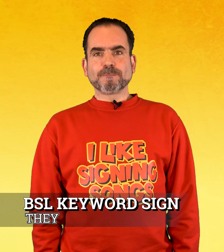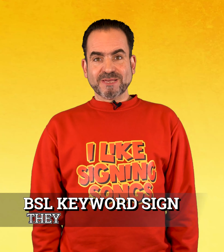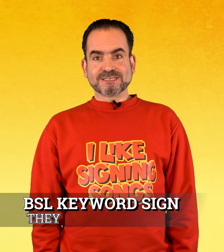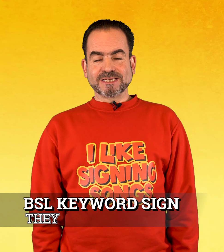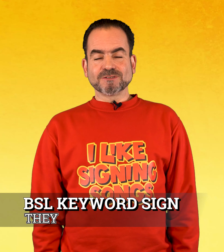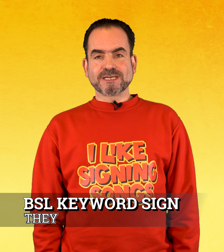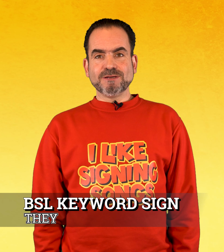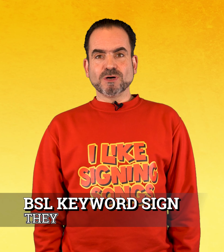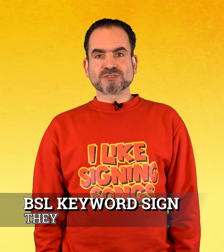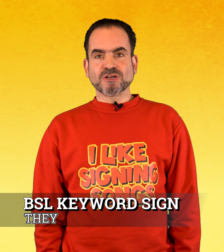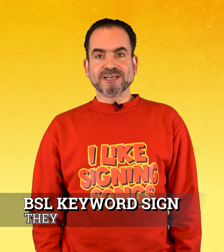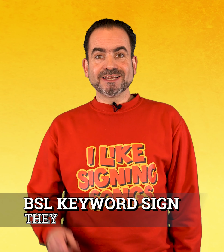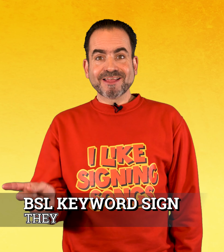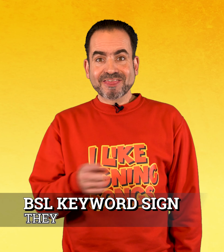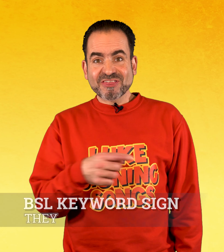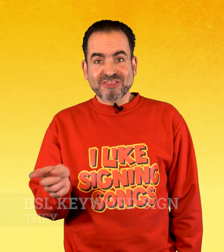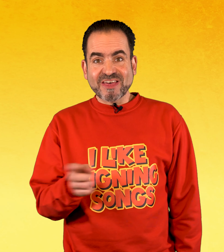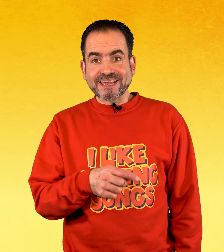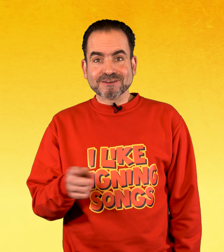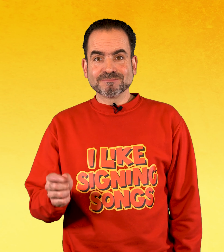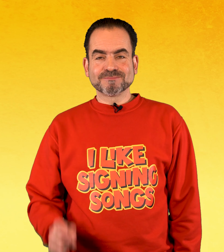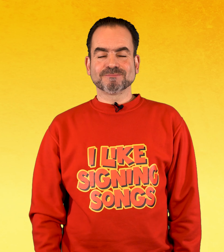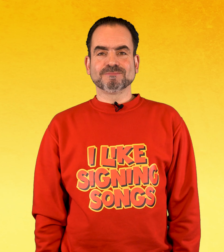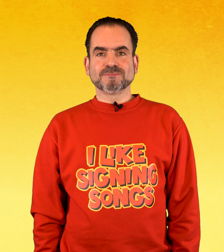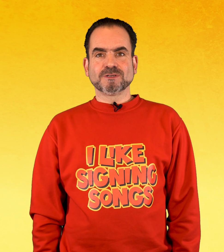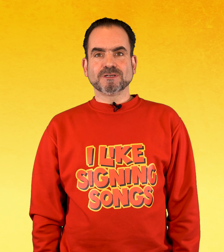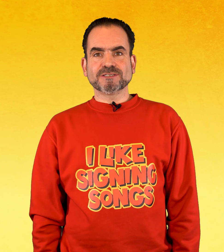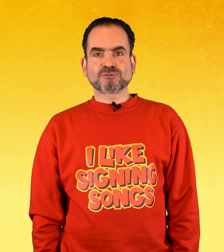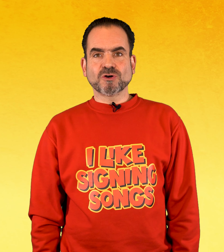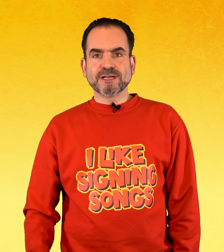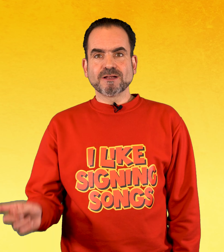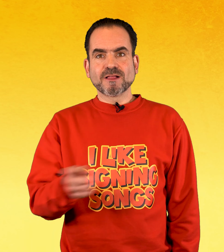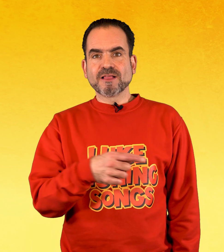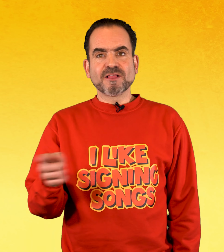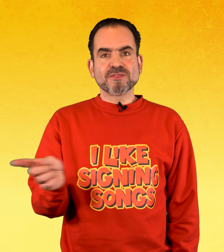BSL. Key word sign they let's try.